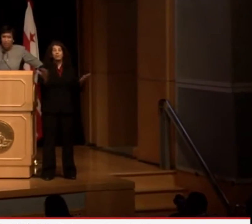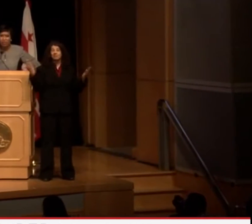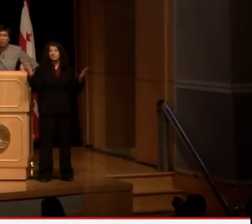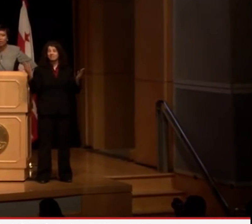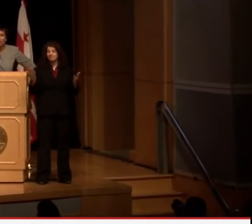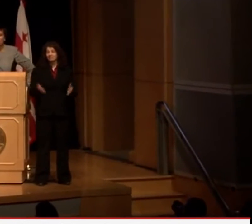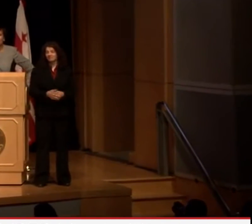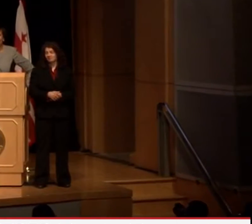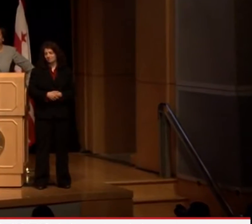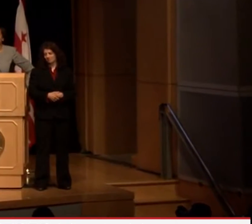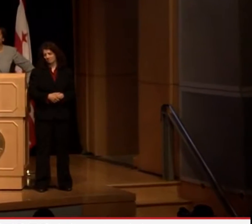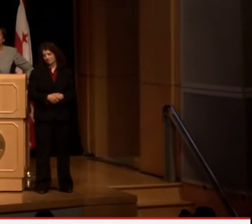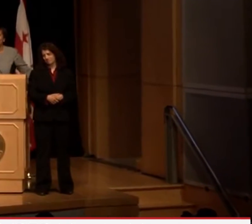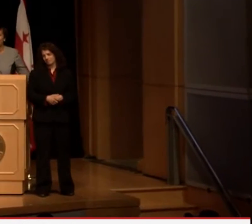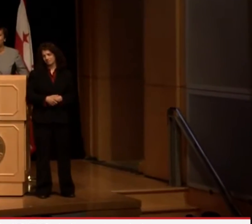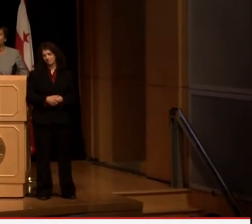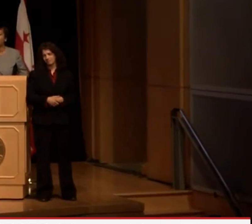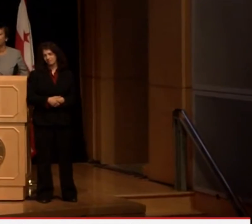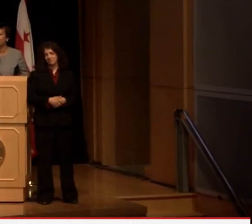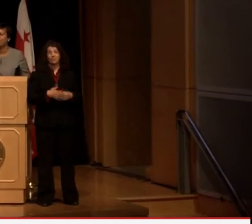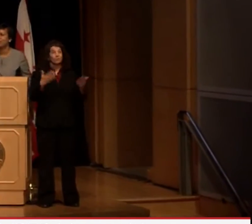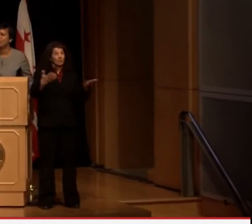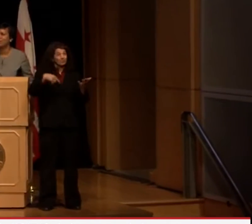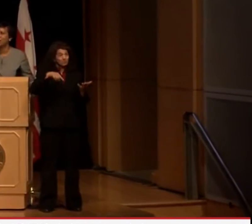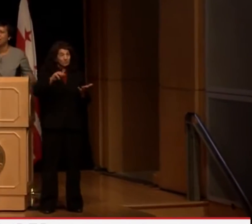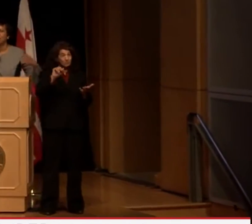WELCOME TO MARCH MADNESS. IT IS WONDERFUL TO SEE SO MANY